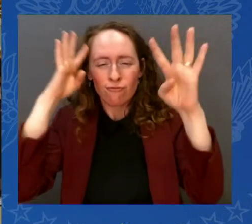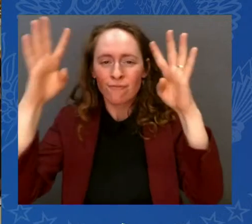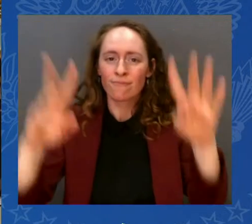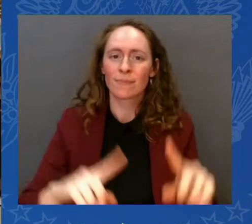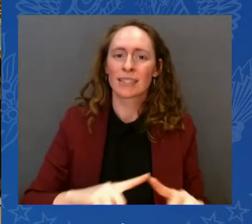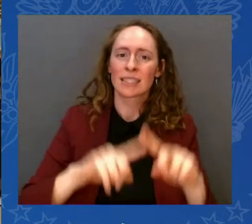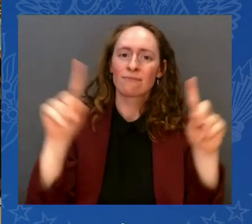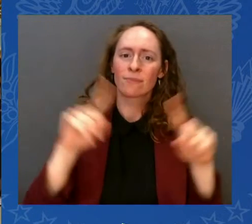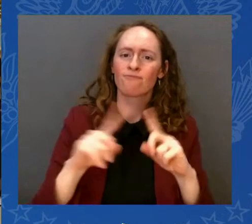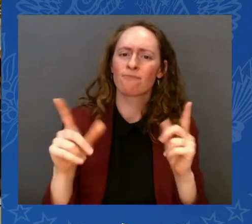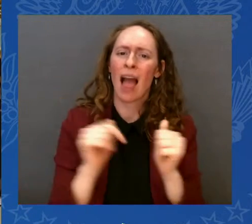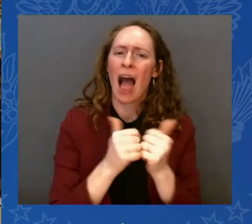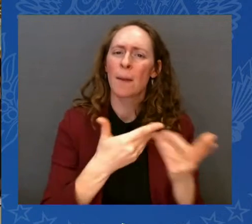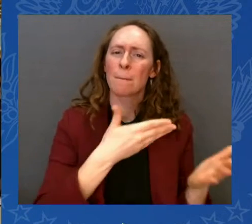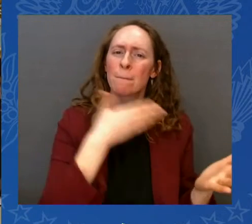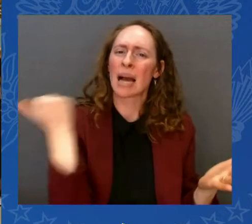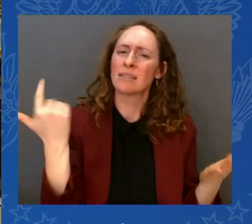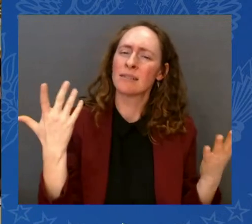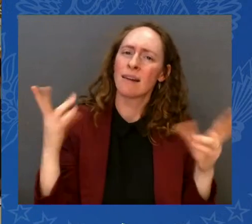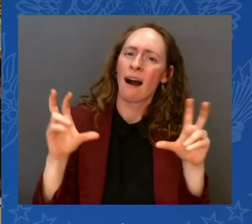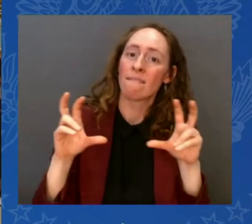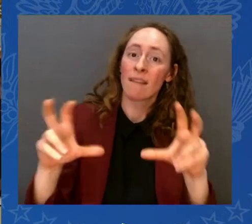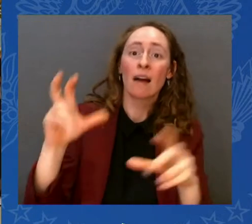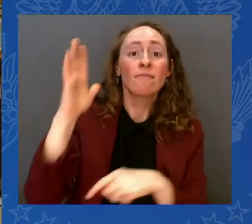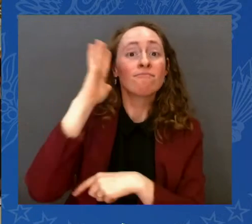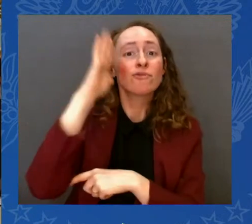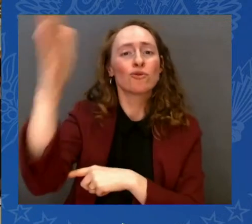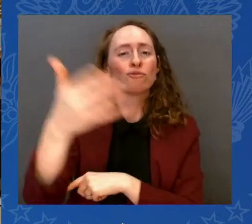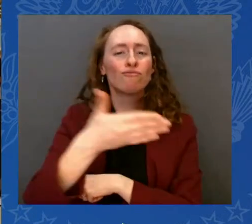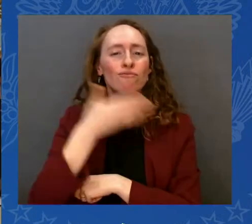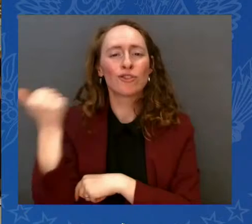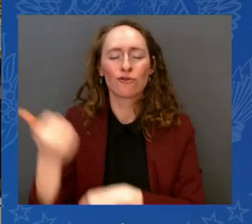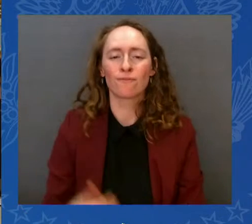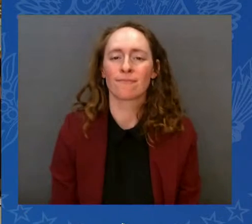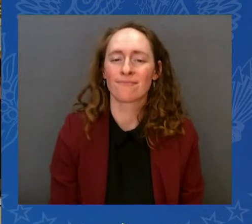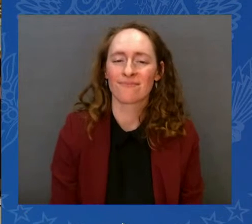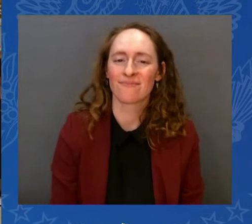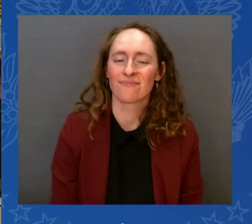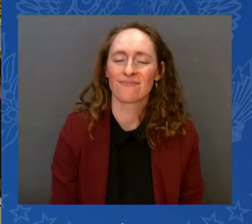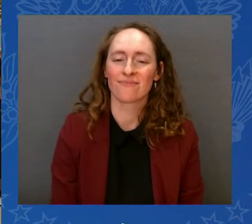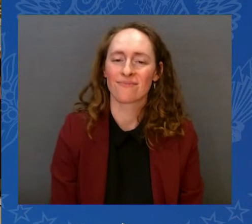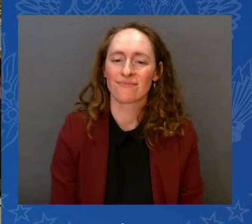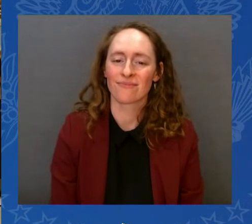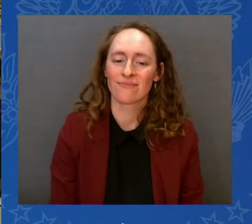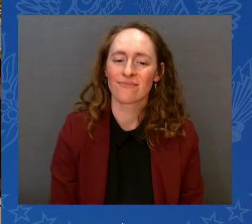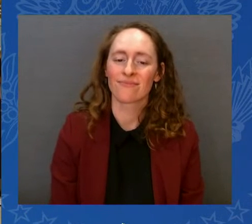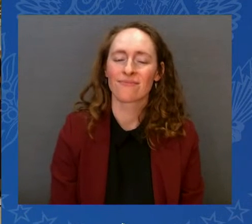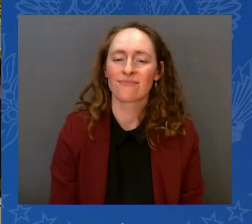We've delivered on many of these needs by making transformative investments that President Biden will highlight,